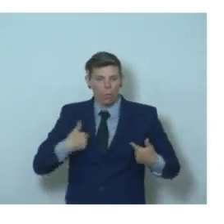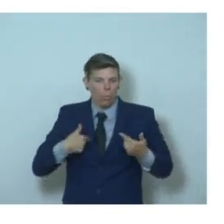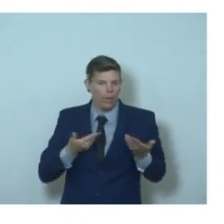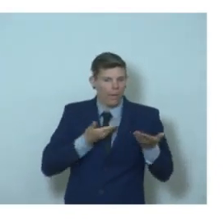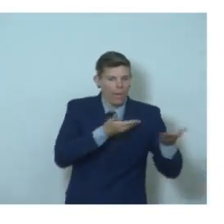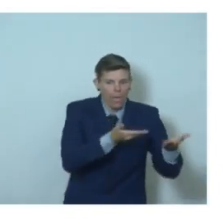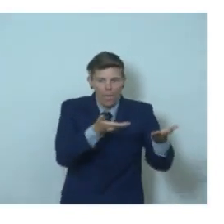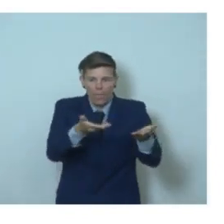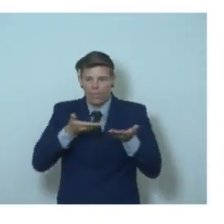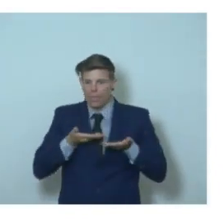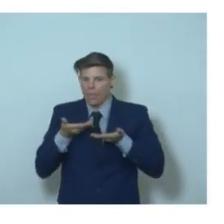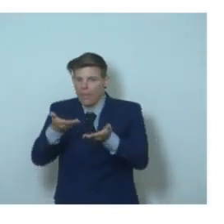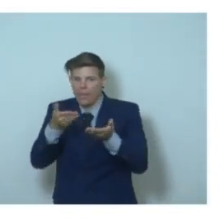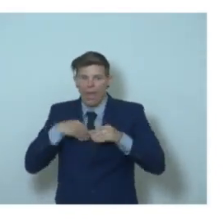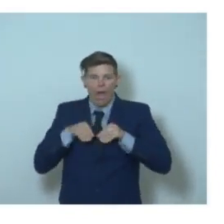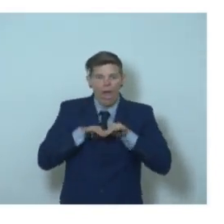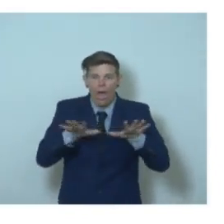IT’S THE HUMAN INTERACTIONS AND THE INTENSITY.